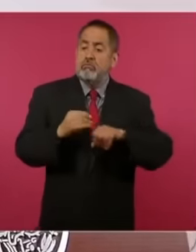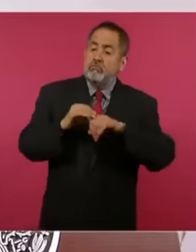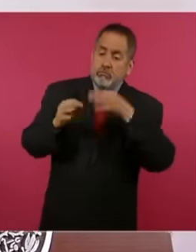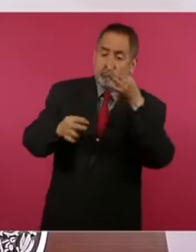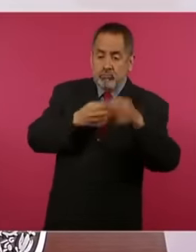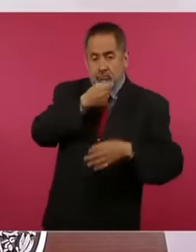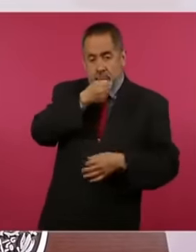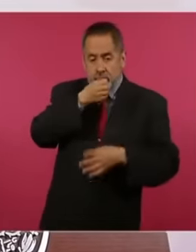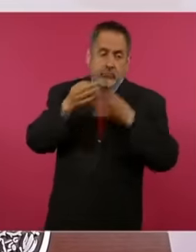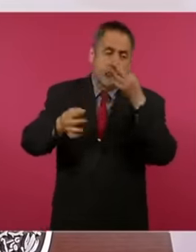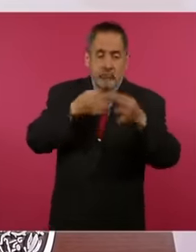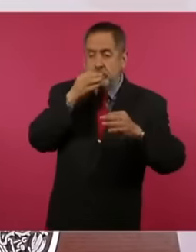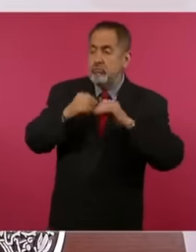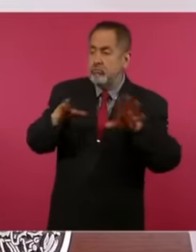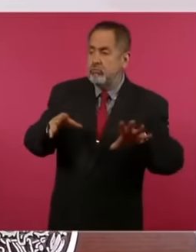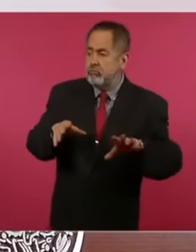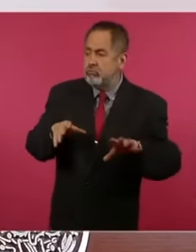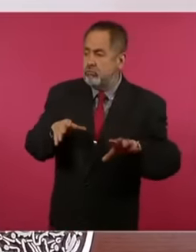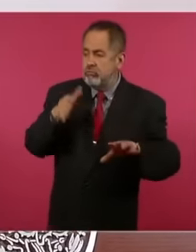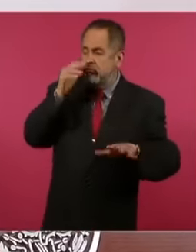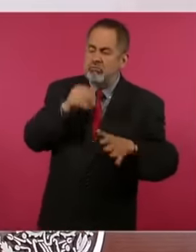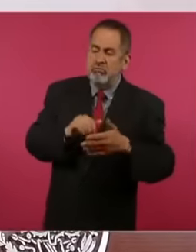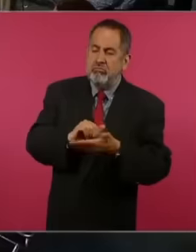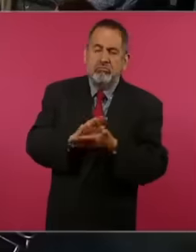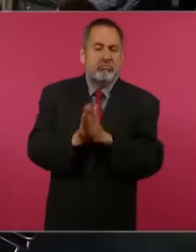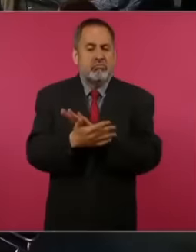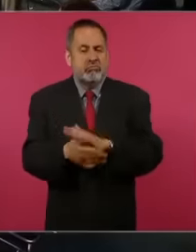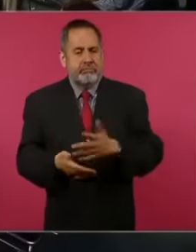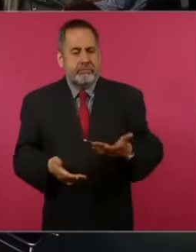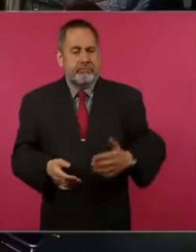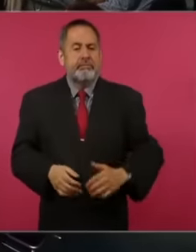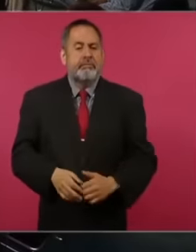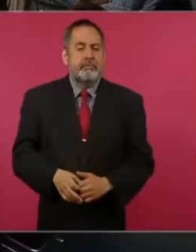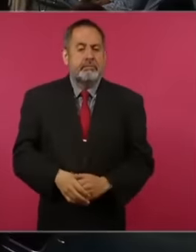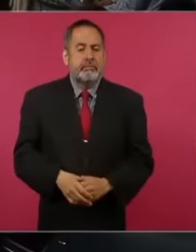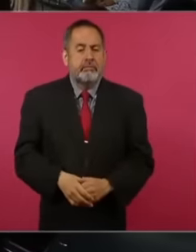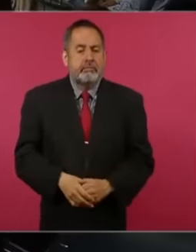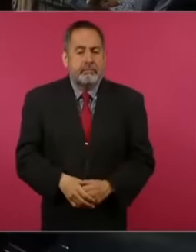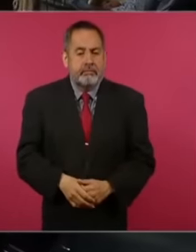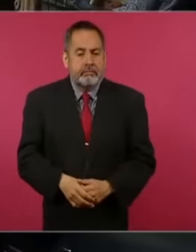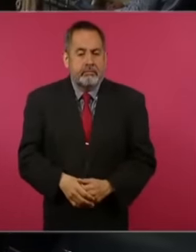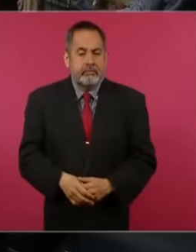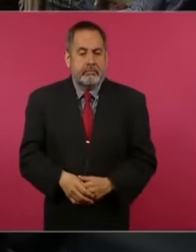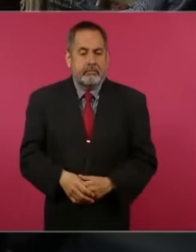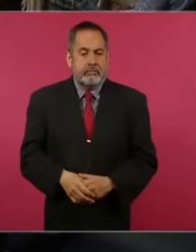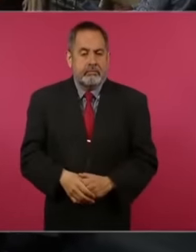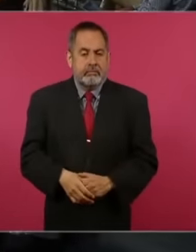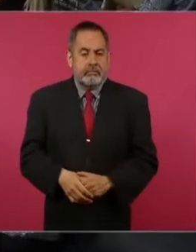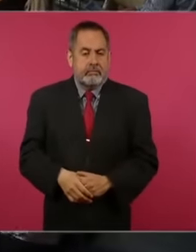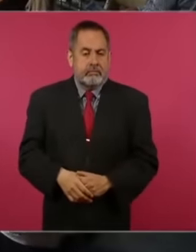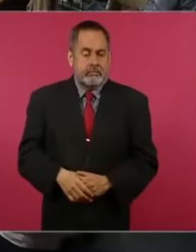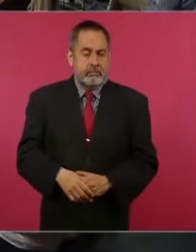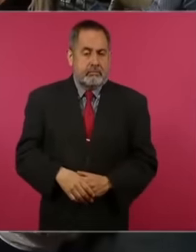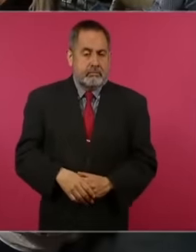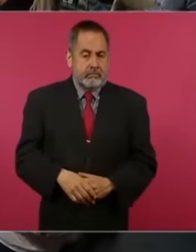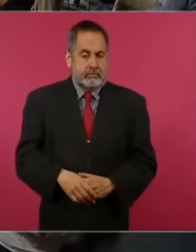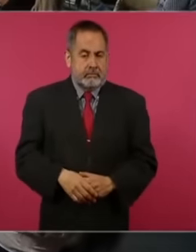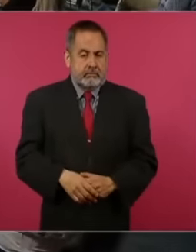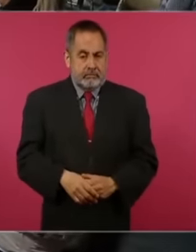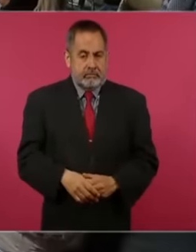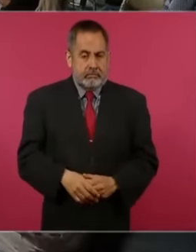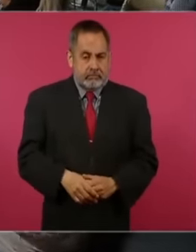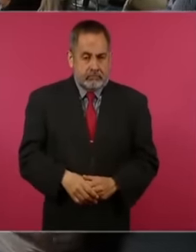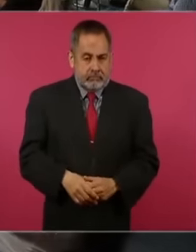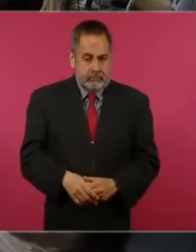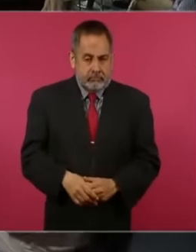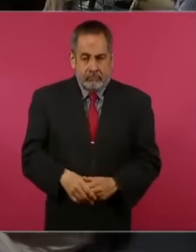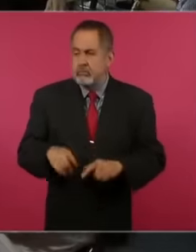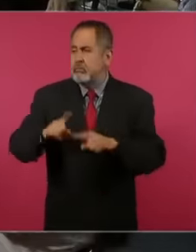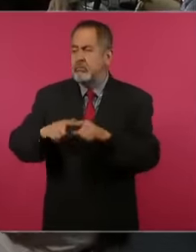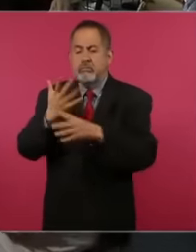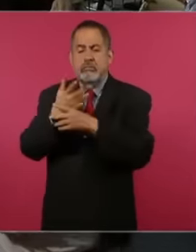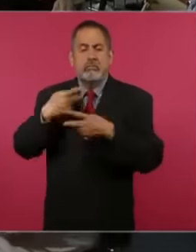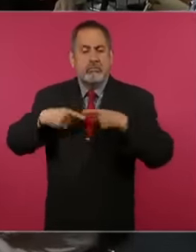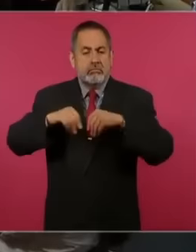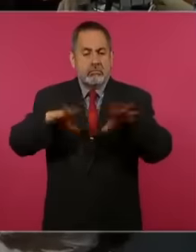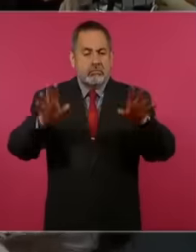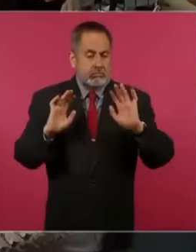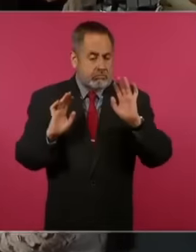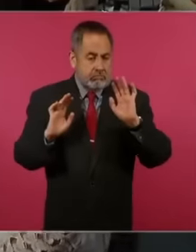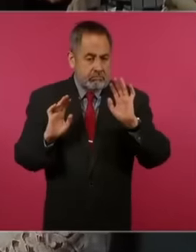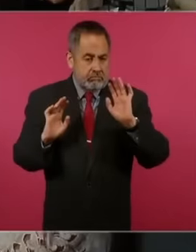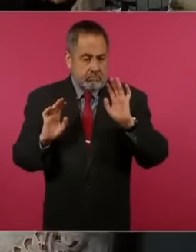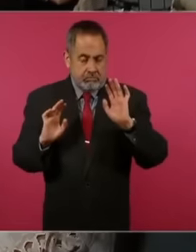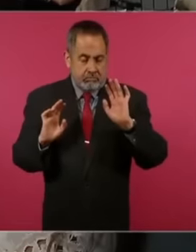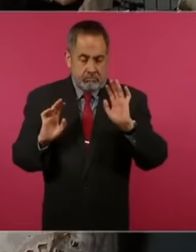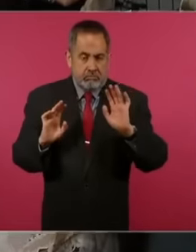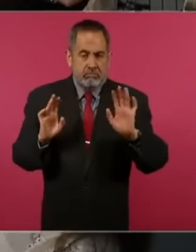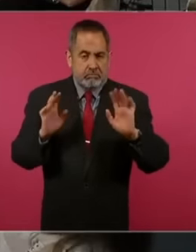public function a person that is not of any person yes per cula but as propaganda